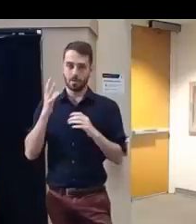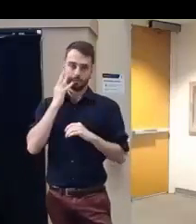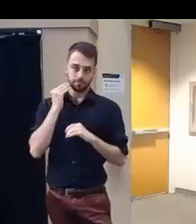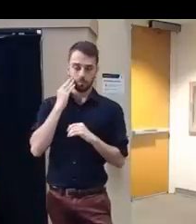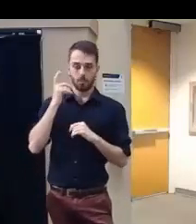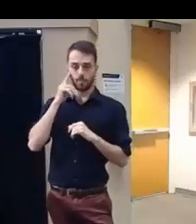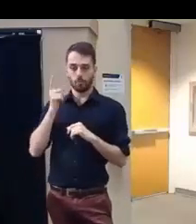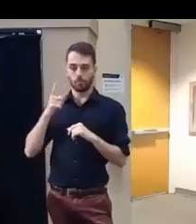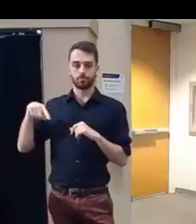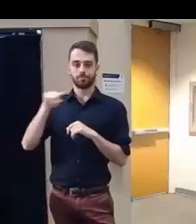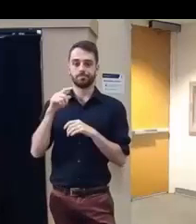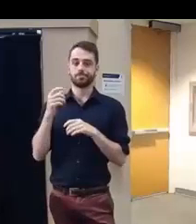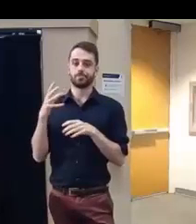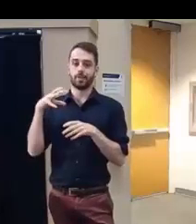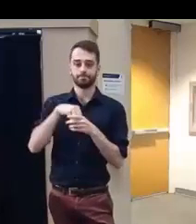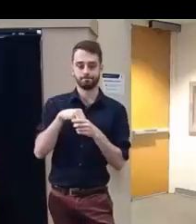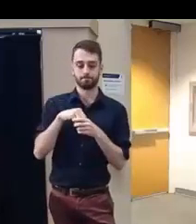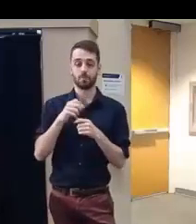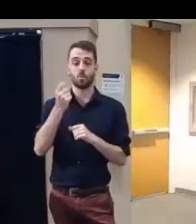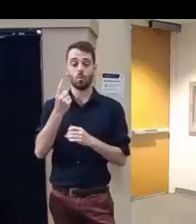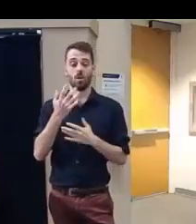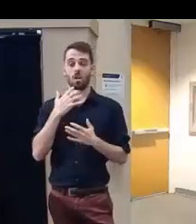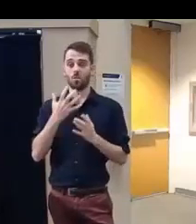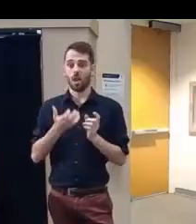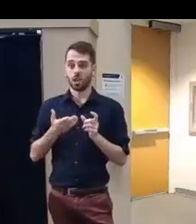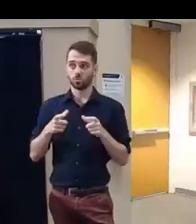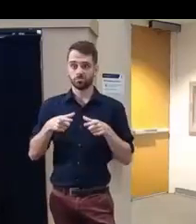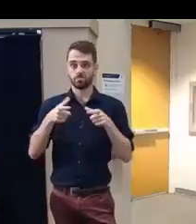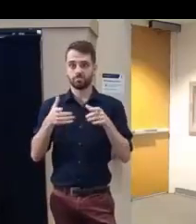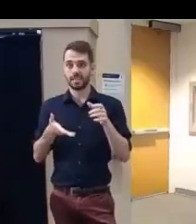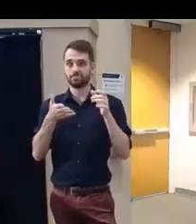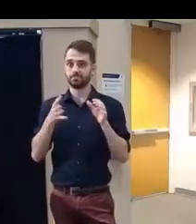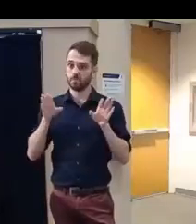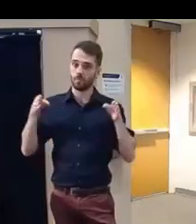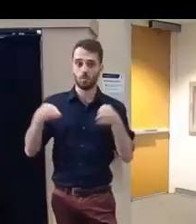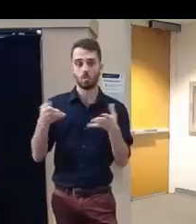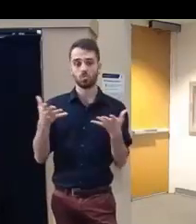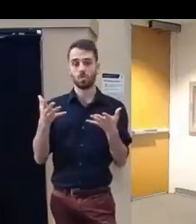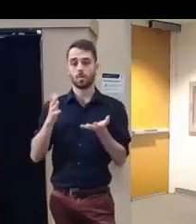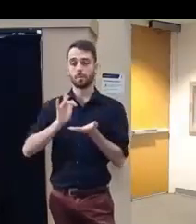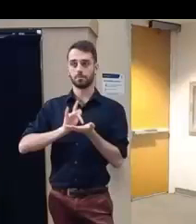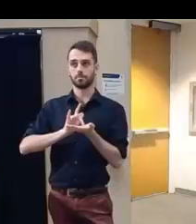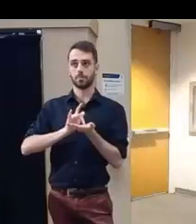these skills but one that I'm highlighting today is our medicine and Psychiatry service rotation